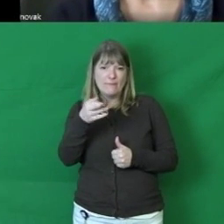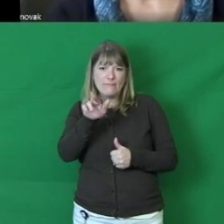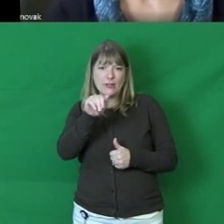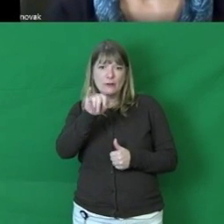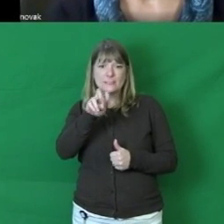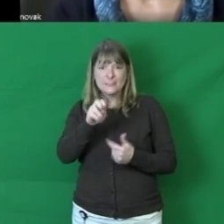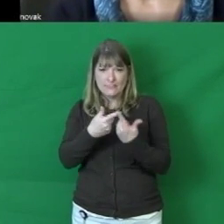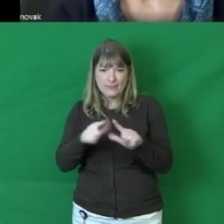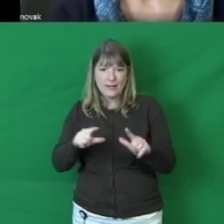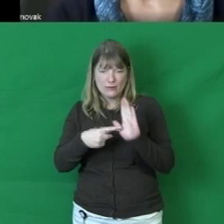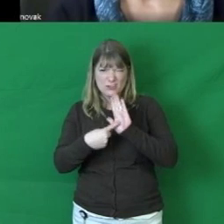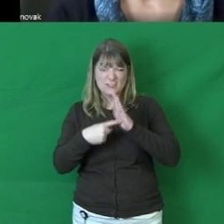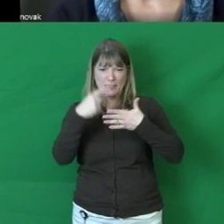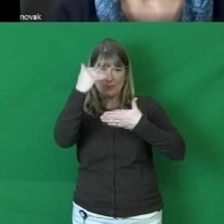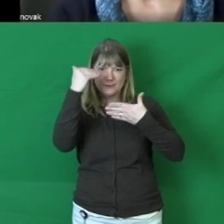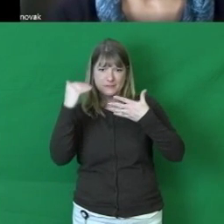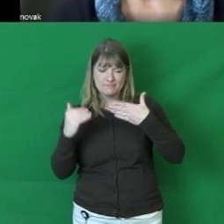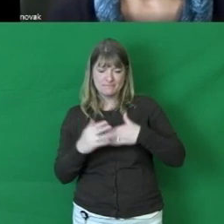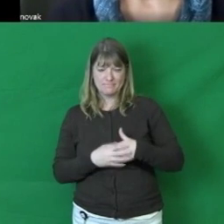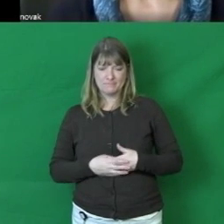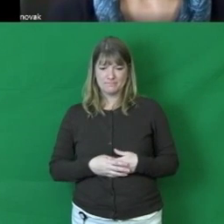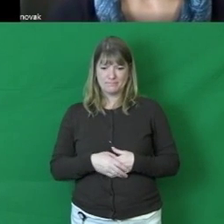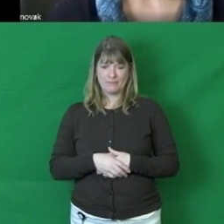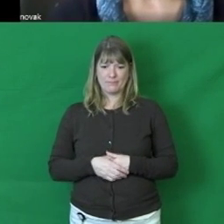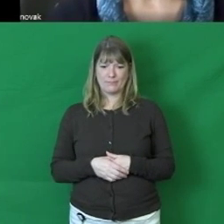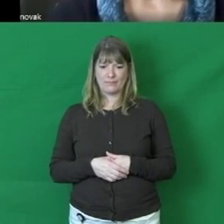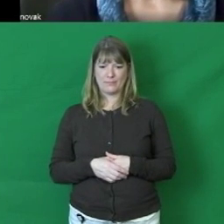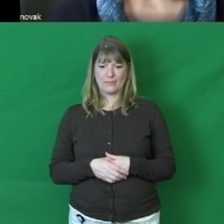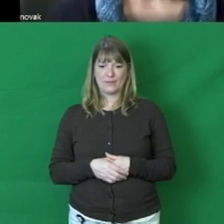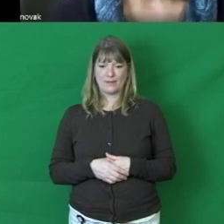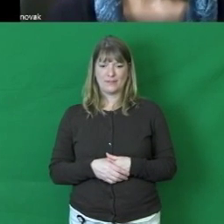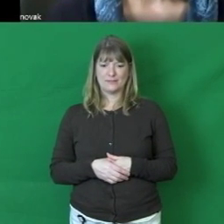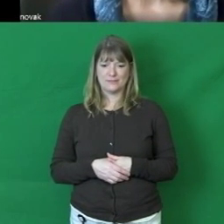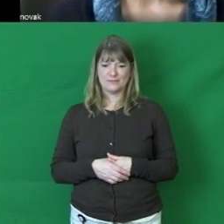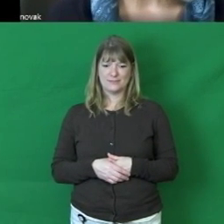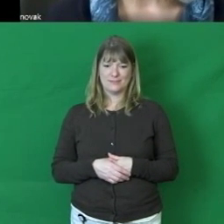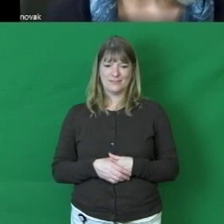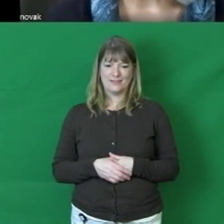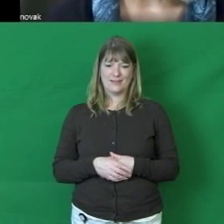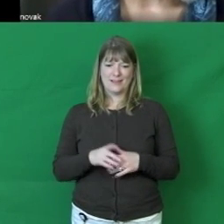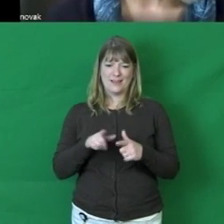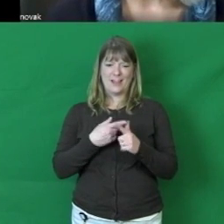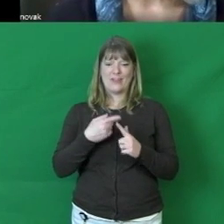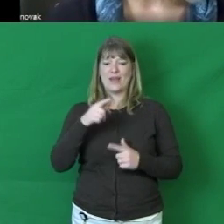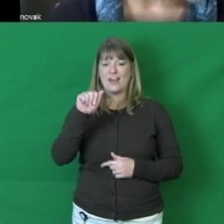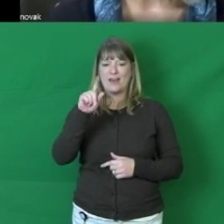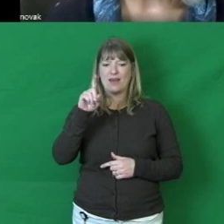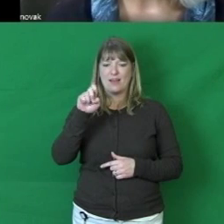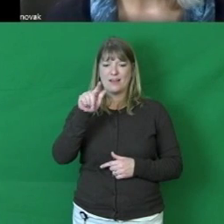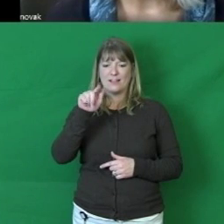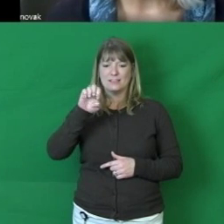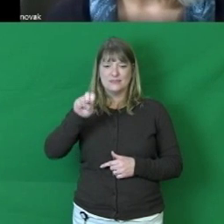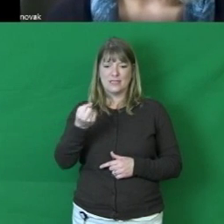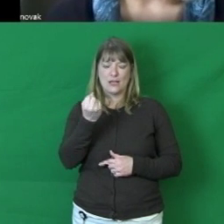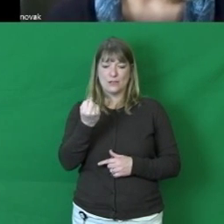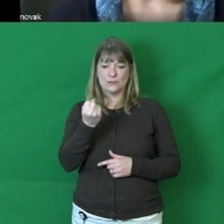used in popular songs. I just took the beginning of Adele's, "Rollin in the Deep".